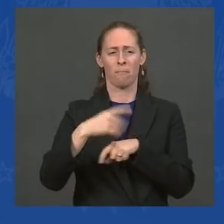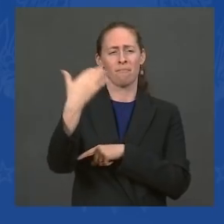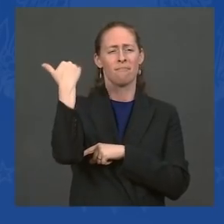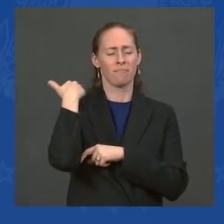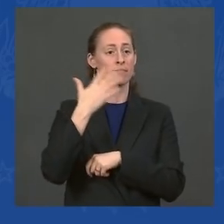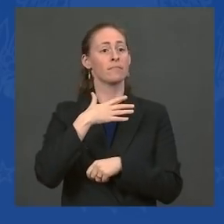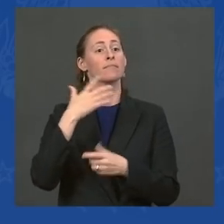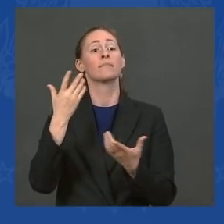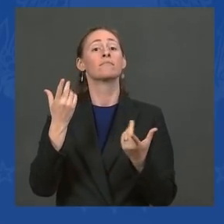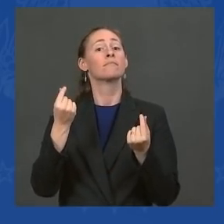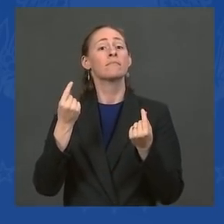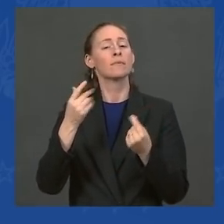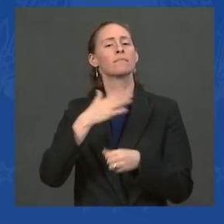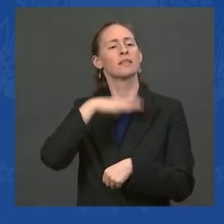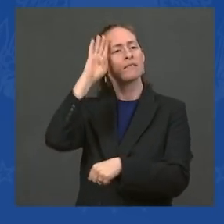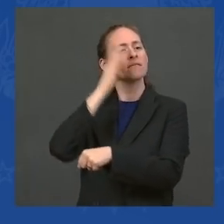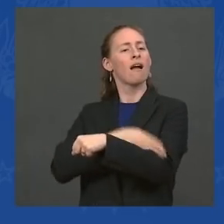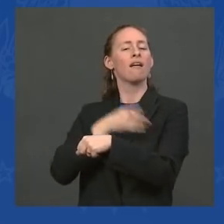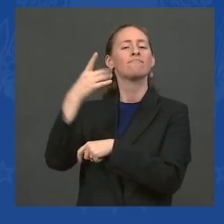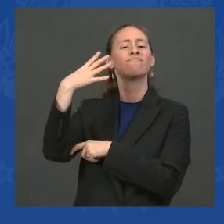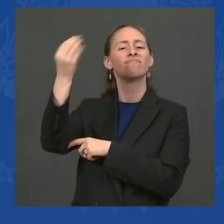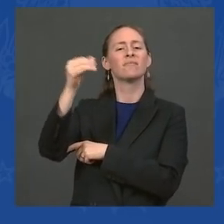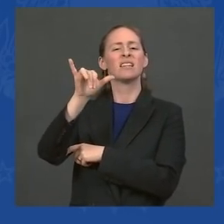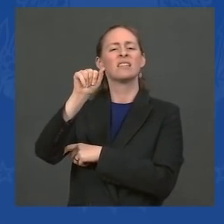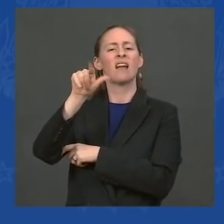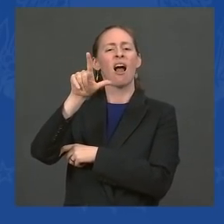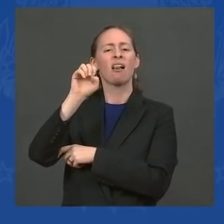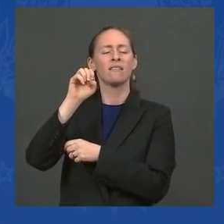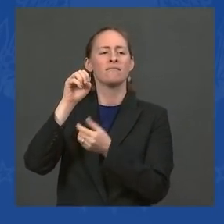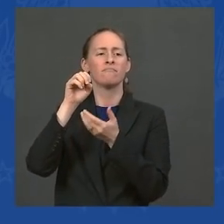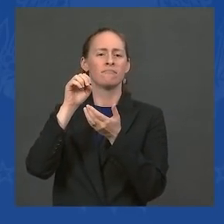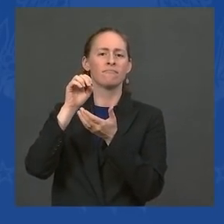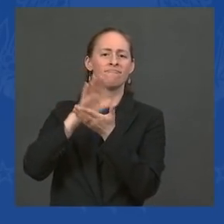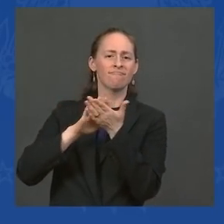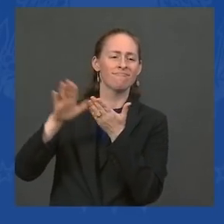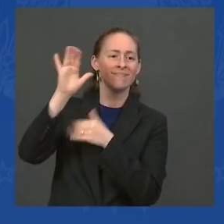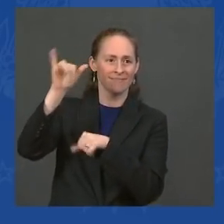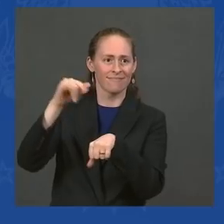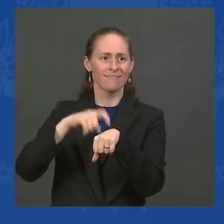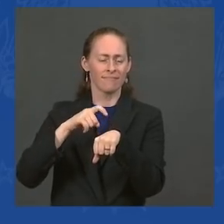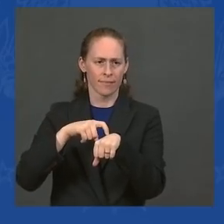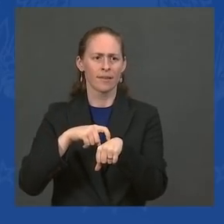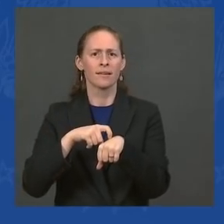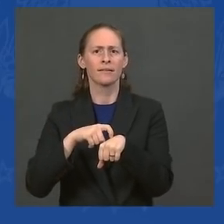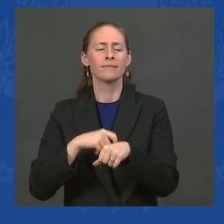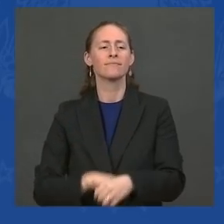and her mother was a committeeman. Was it committeeman? Representative Delauro: Alderwoman. The President: Alderwoman.